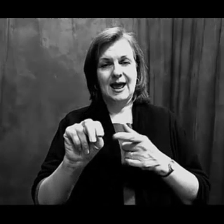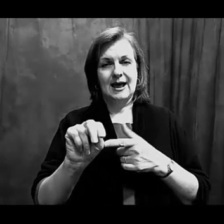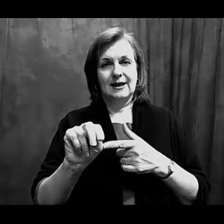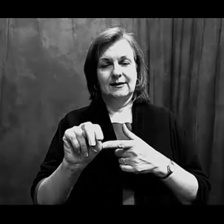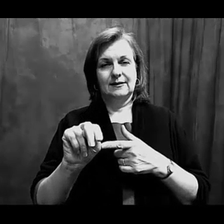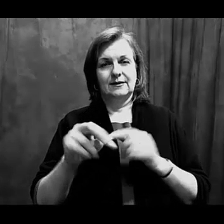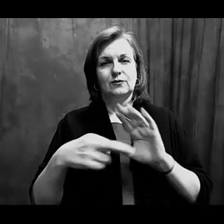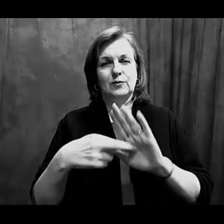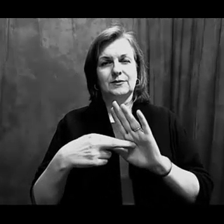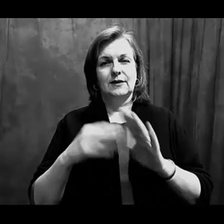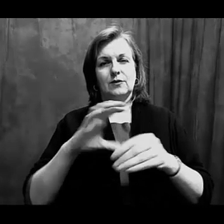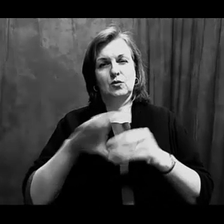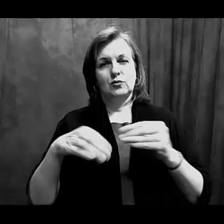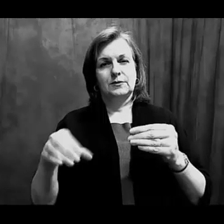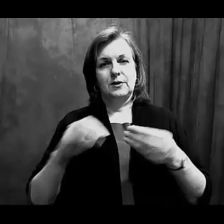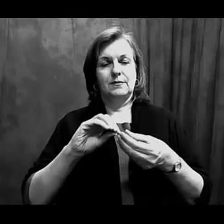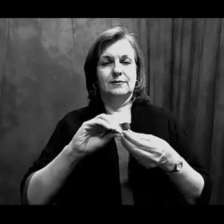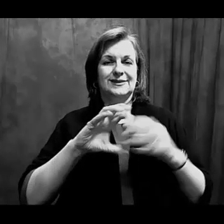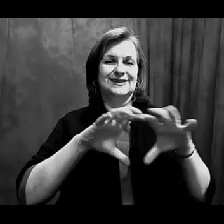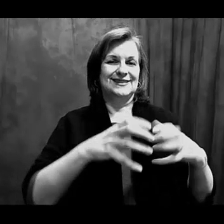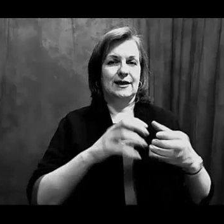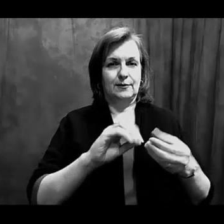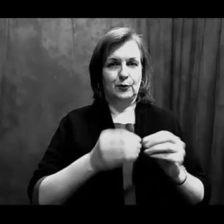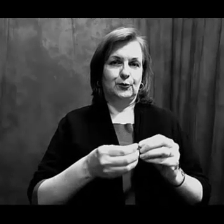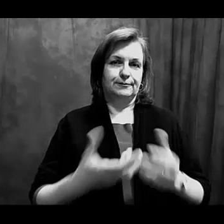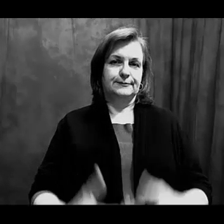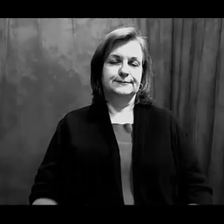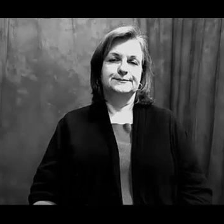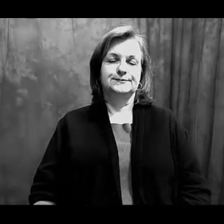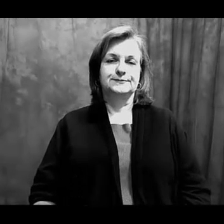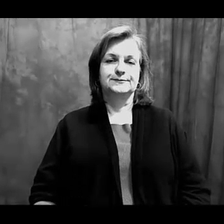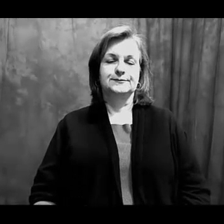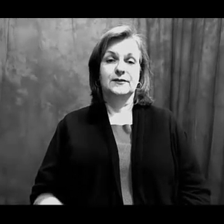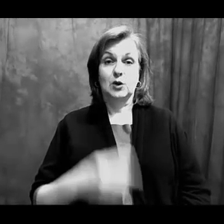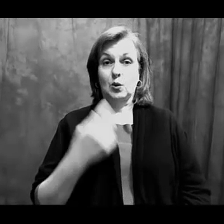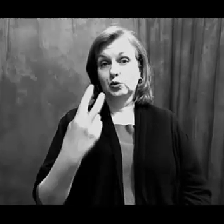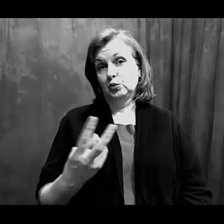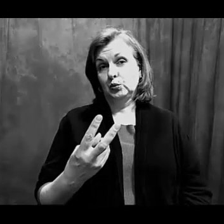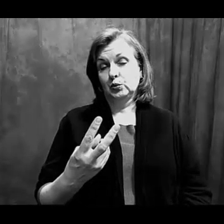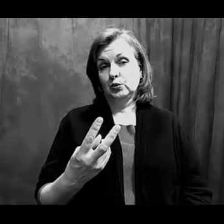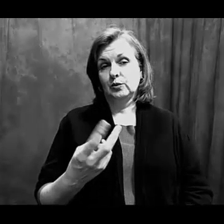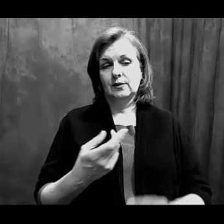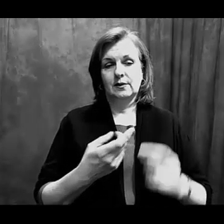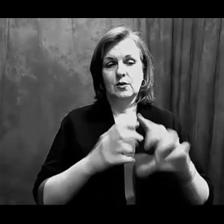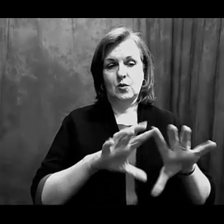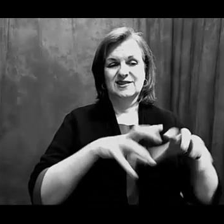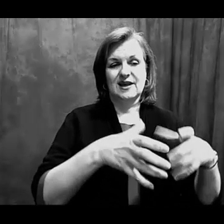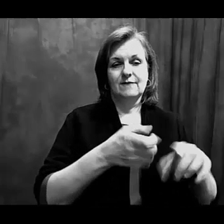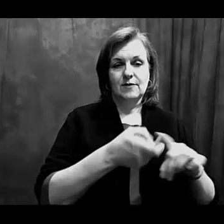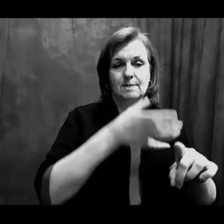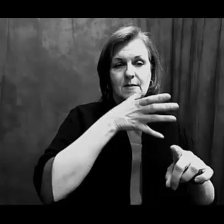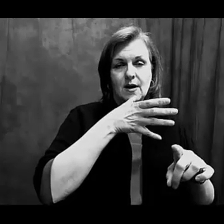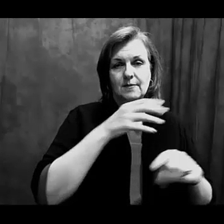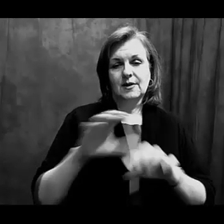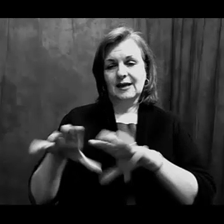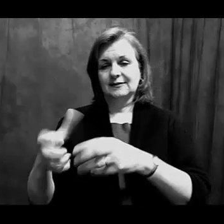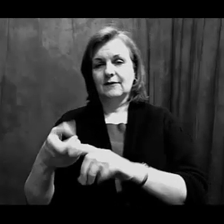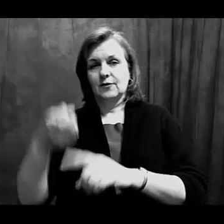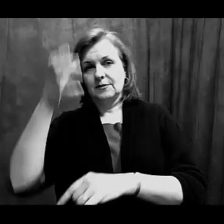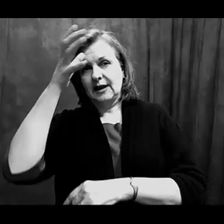chromosome set so having two of those one from mom and one from dad